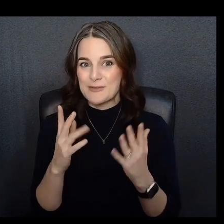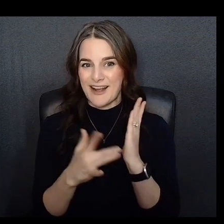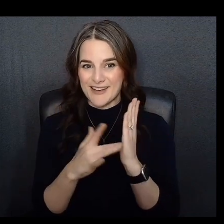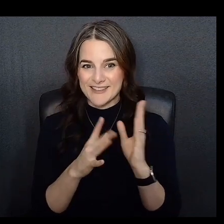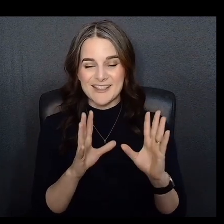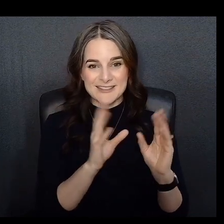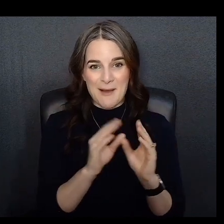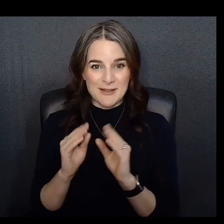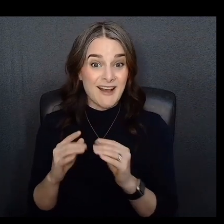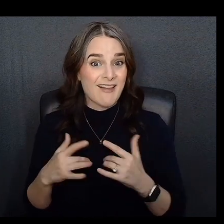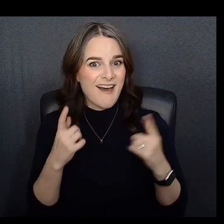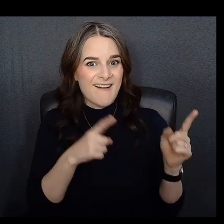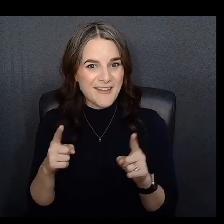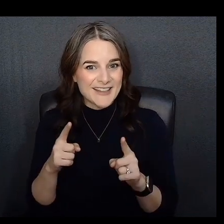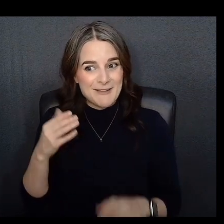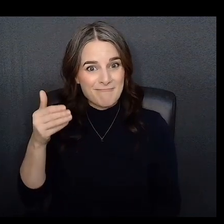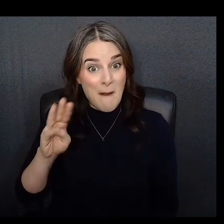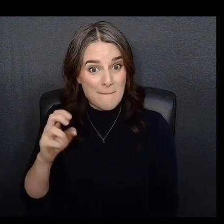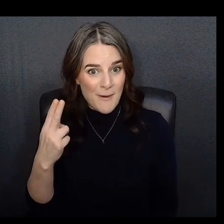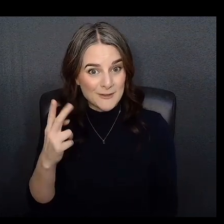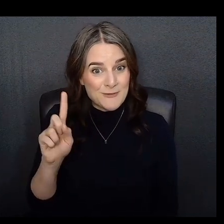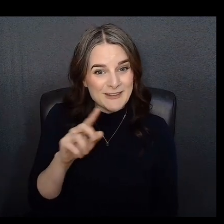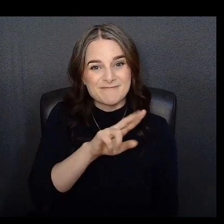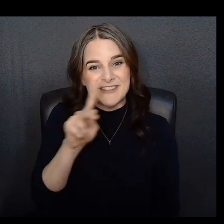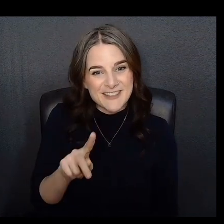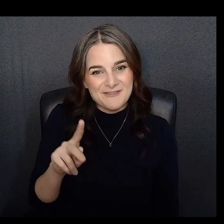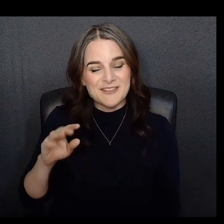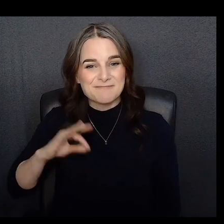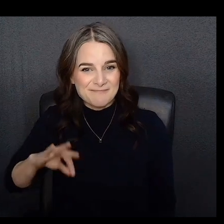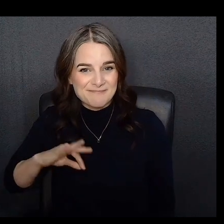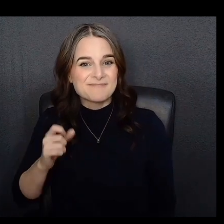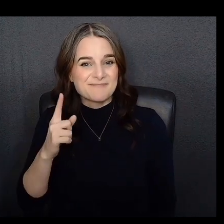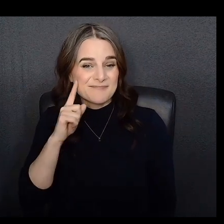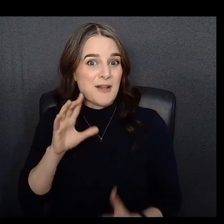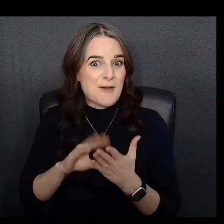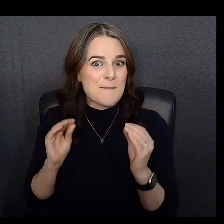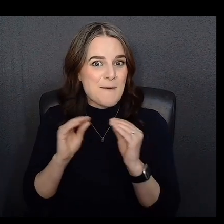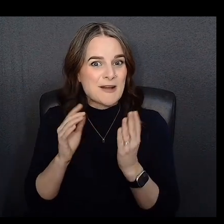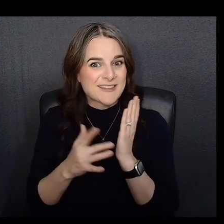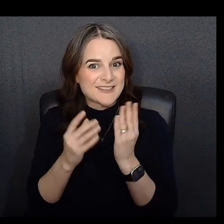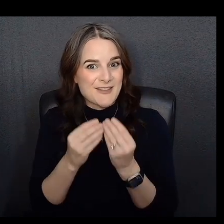this coming March to enhance awareness of tech solutions. And you can learn more about all of these fantastic projects